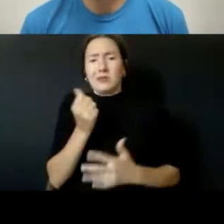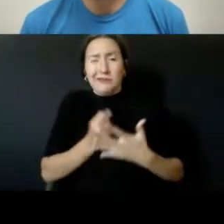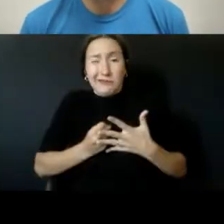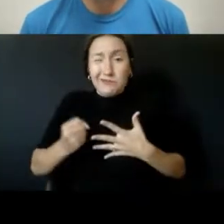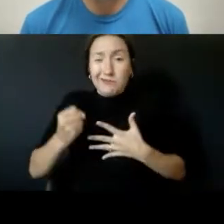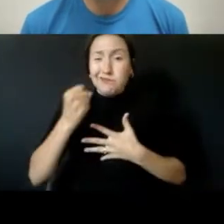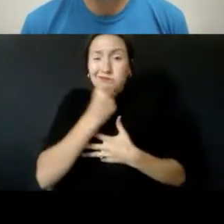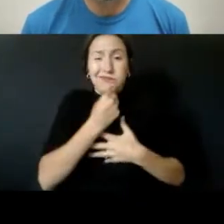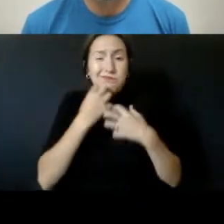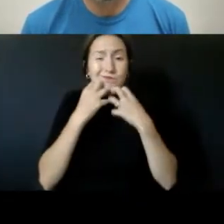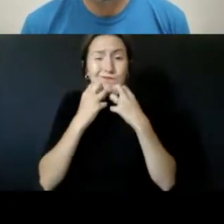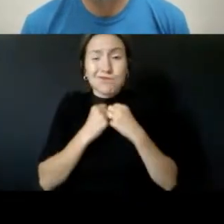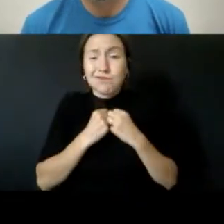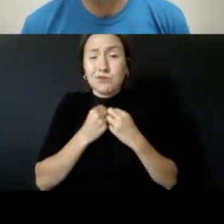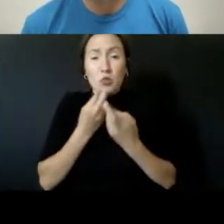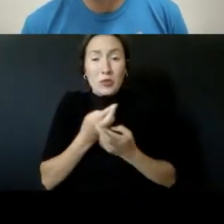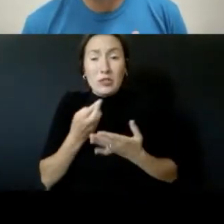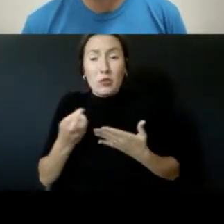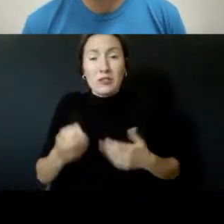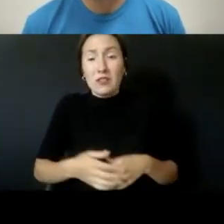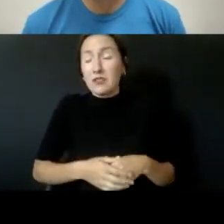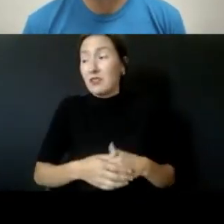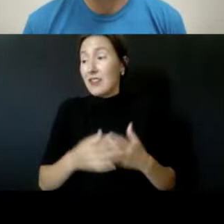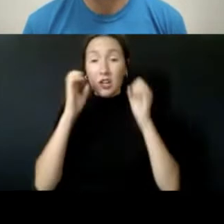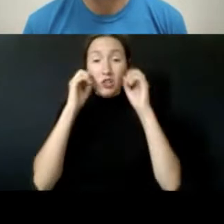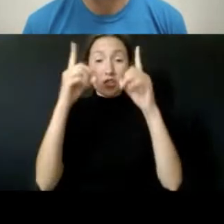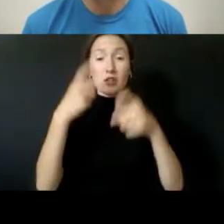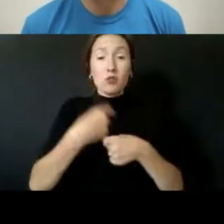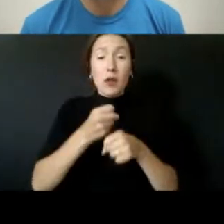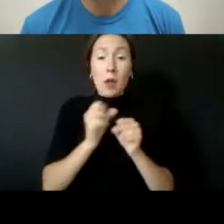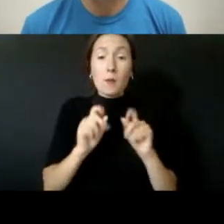all kinds of you know opportunities for ourselves for for families for everything else